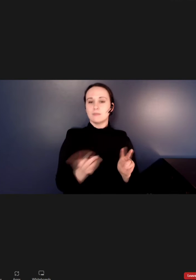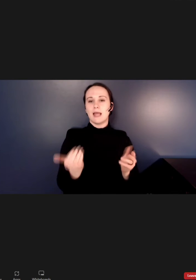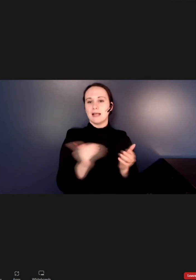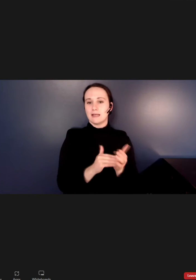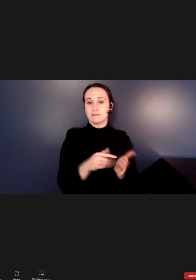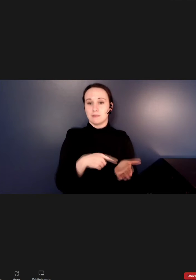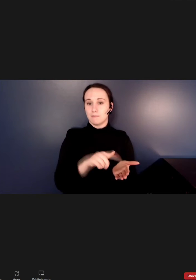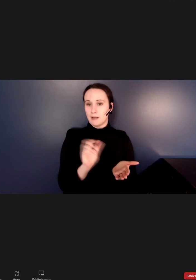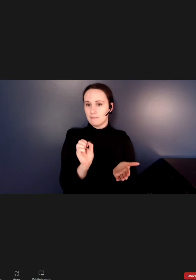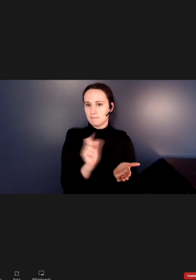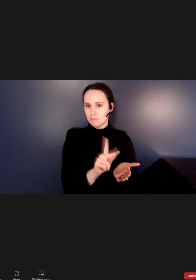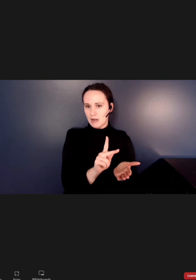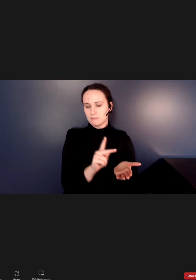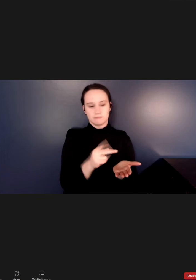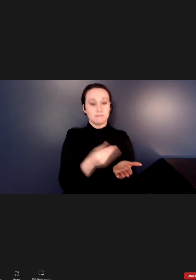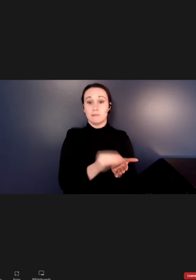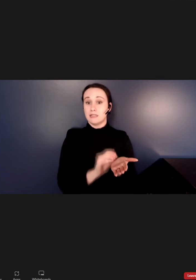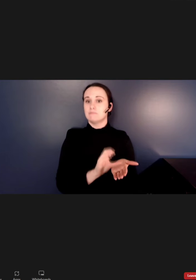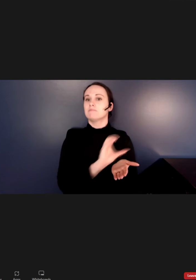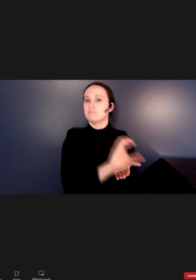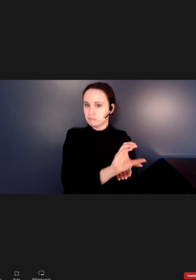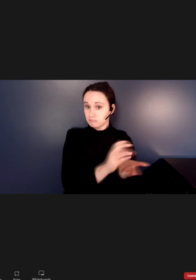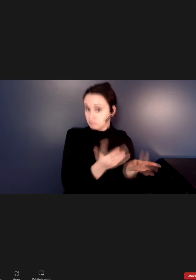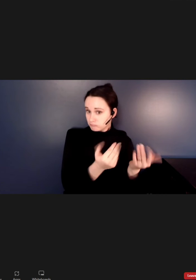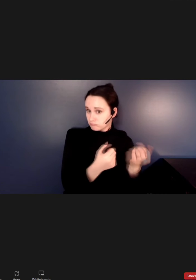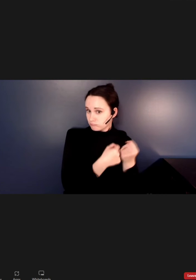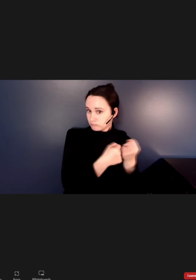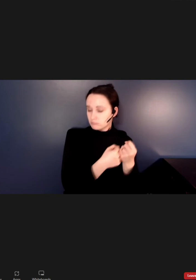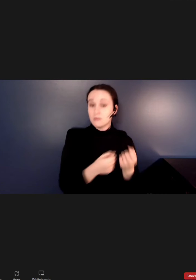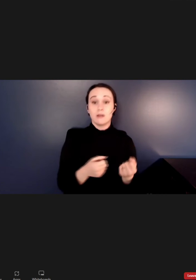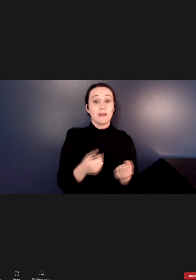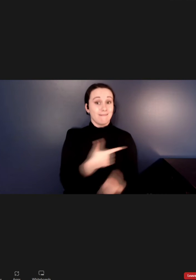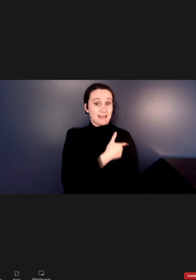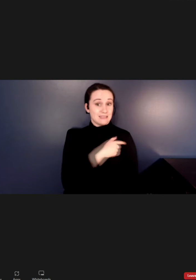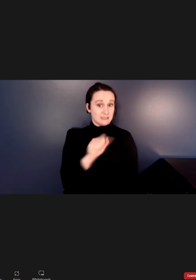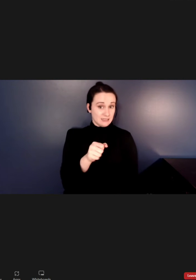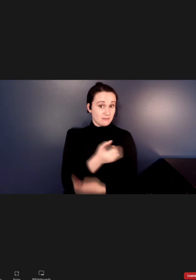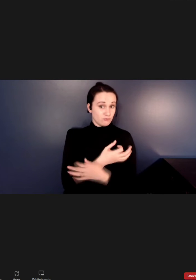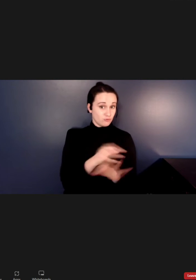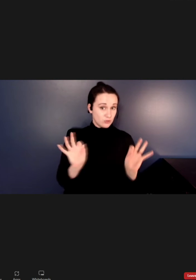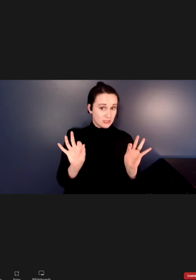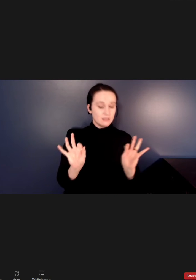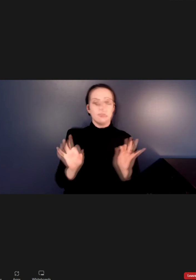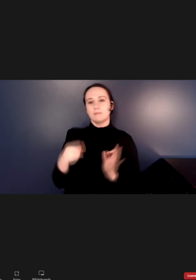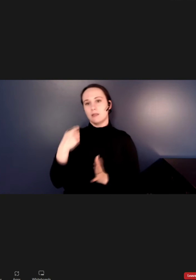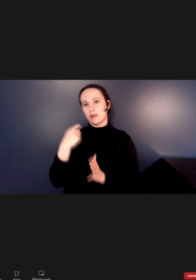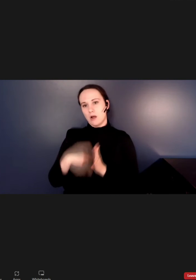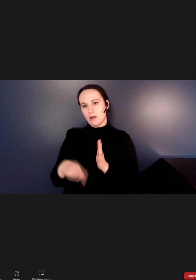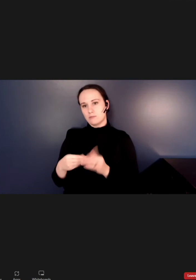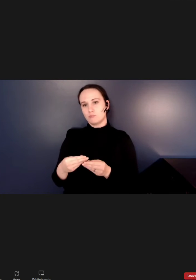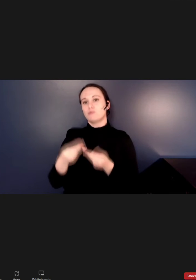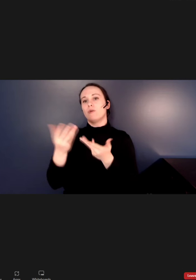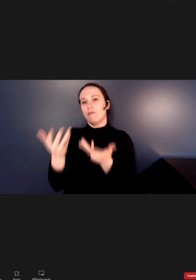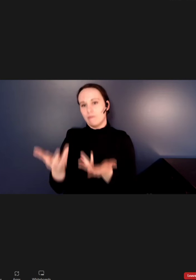it the reimbursement model. While the vaccine is free, the cost of providing the vaccines and